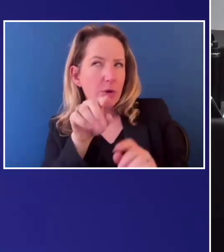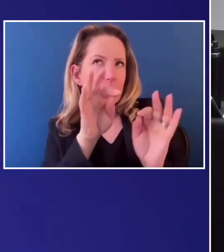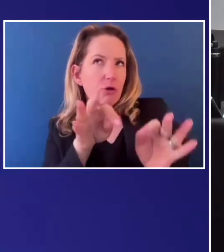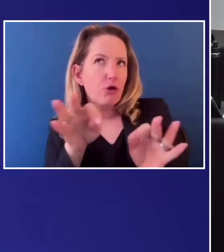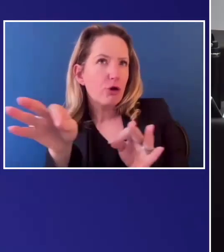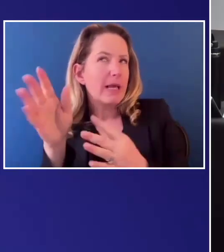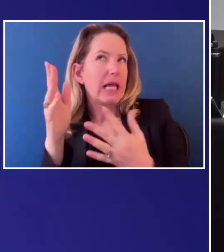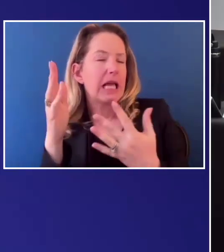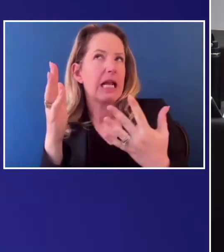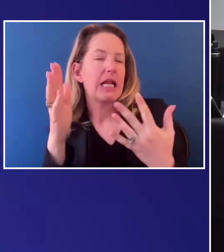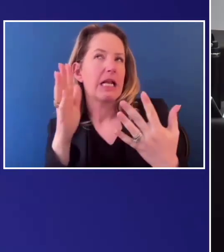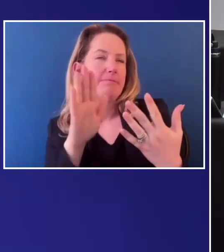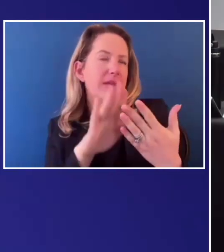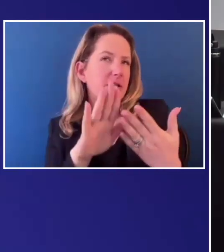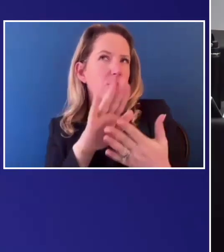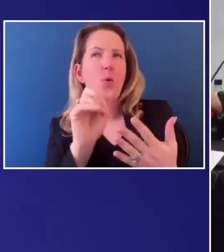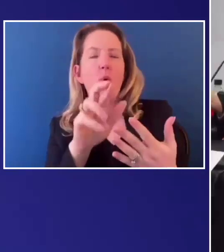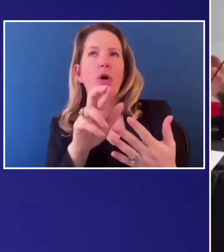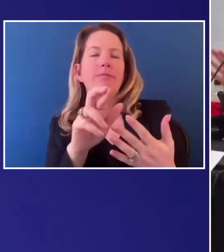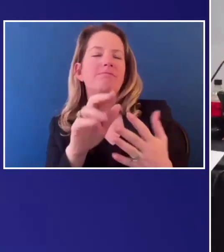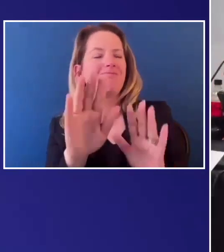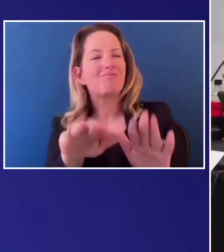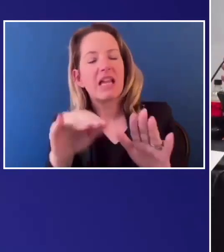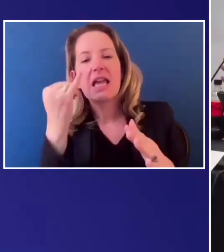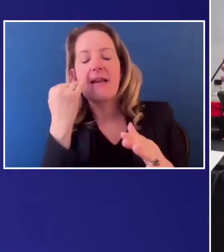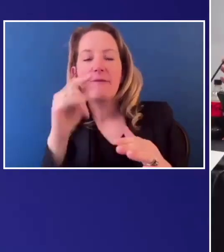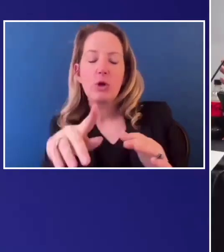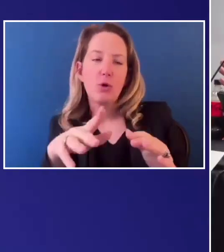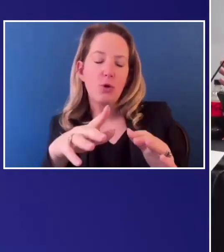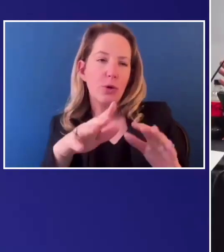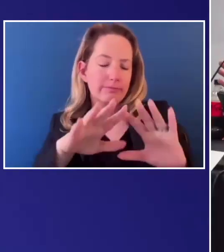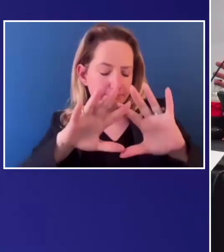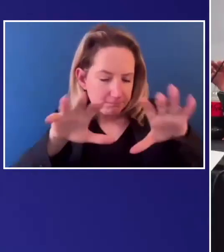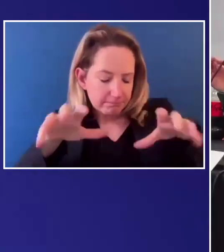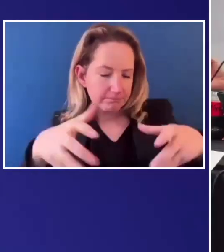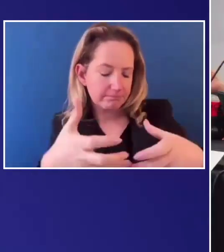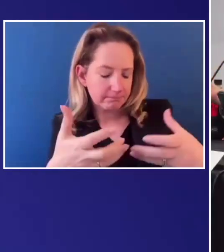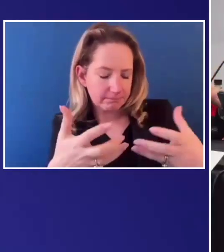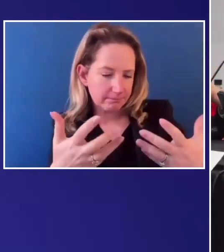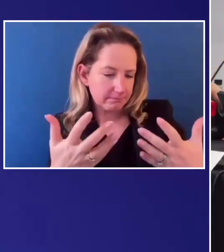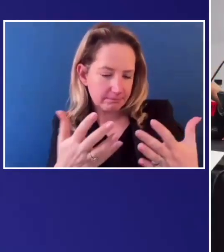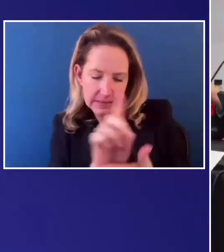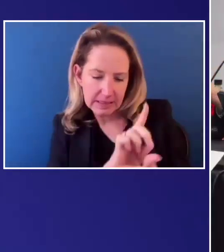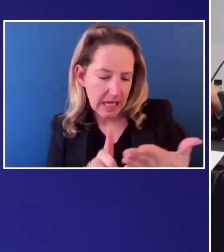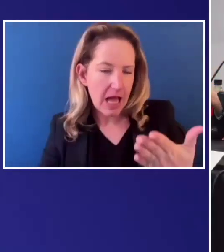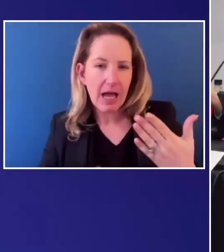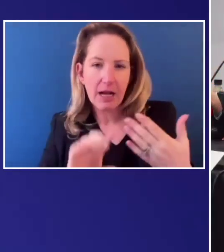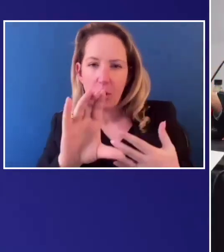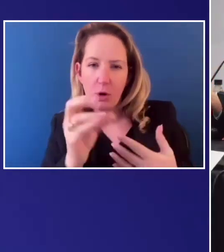the cohorts, because there's a lot of programs that aren't measured, did you use